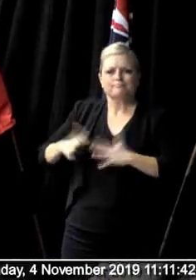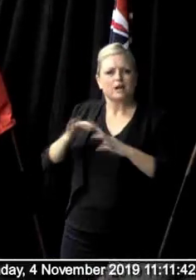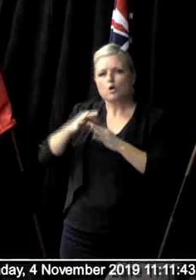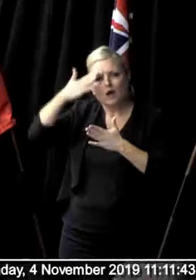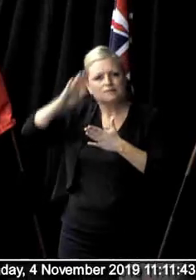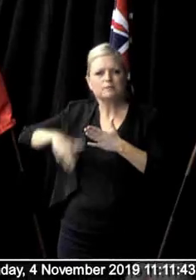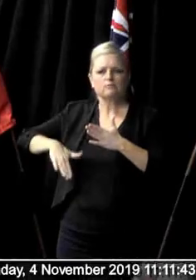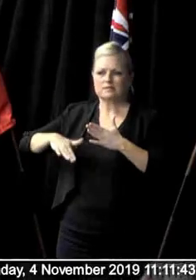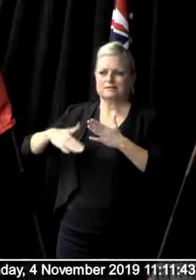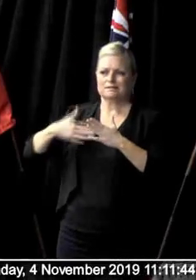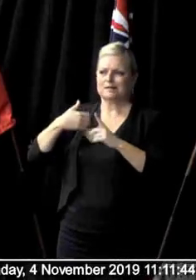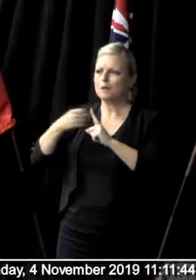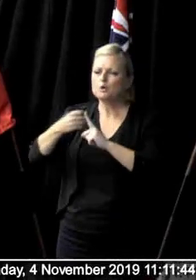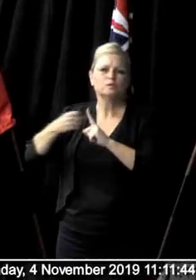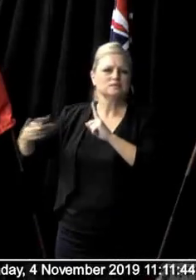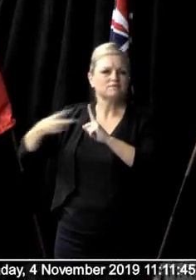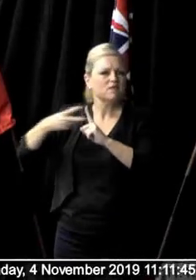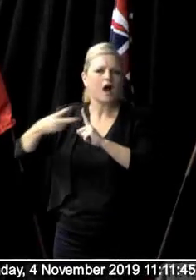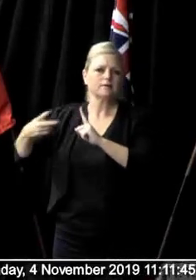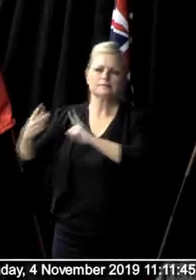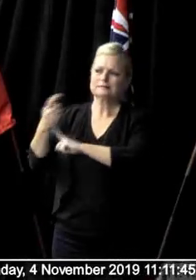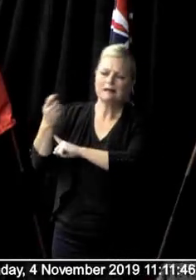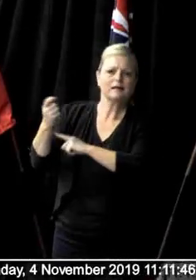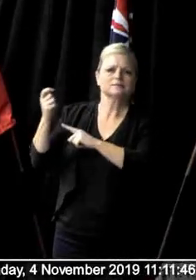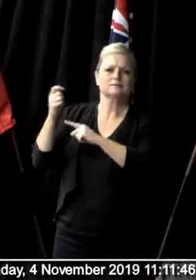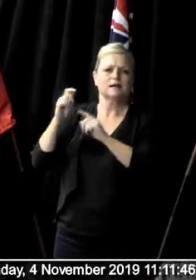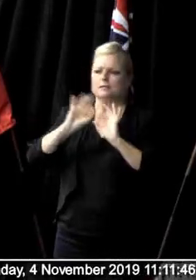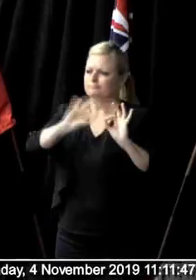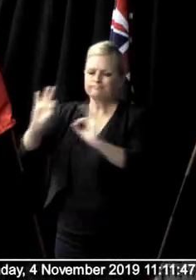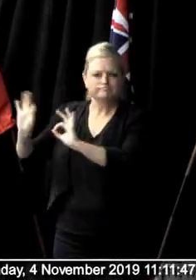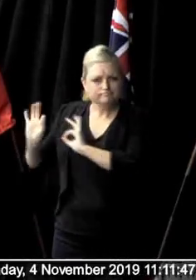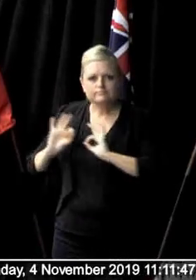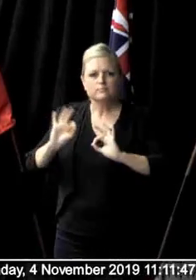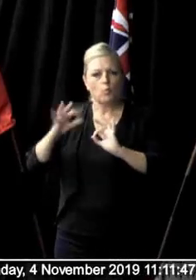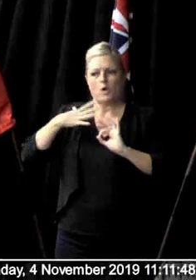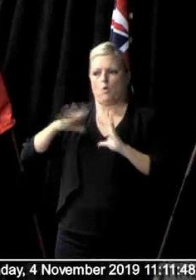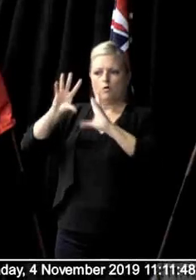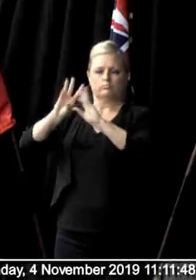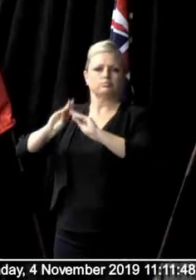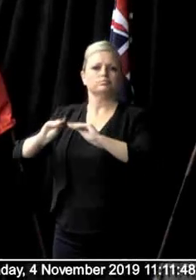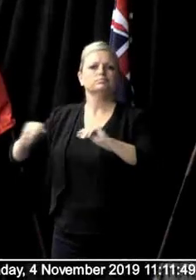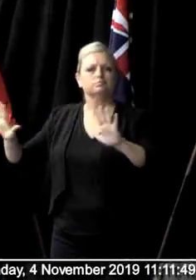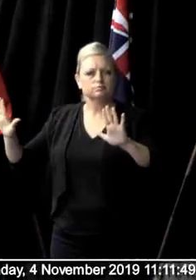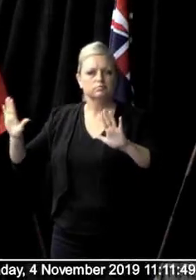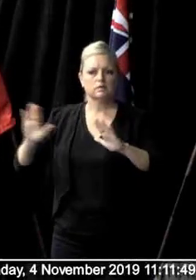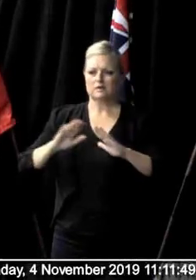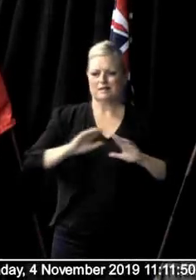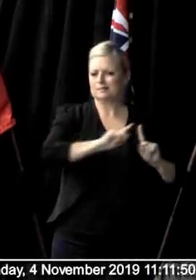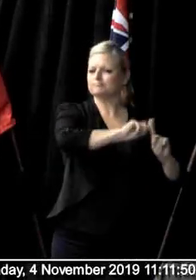having regard to the extent of violence, abuse, neglect and exploitation experienced by people with disability in all settings and contexts.